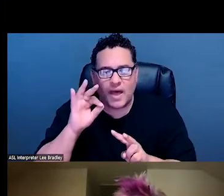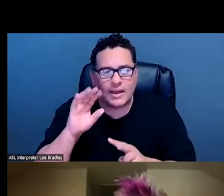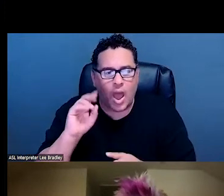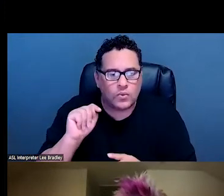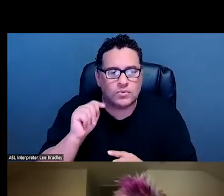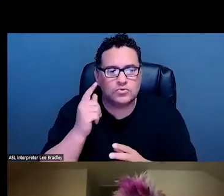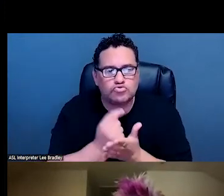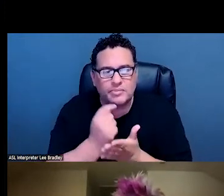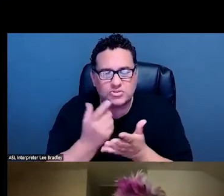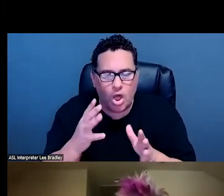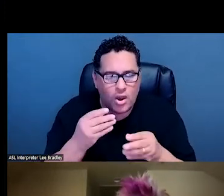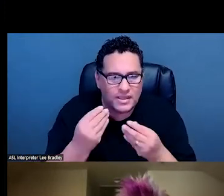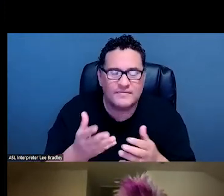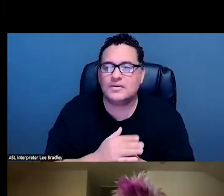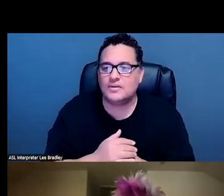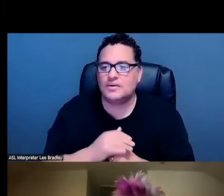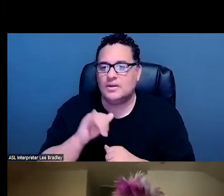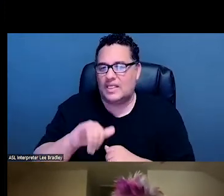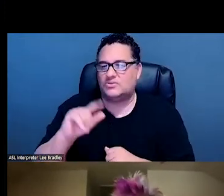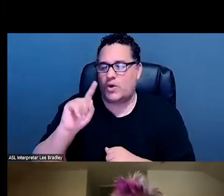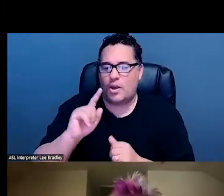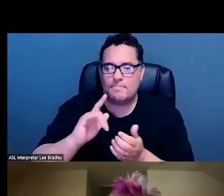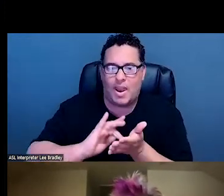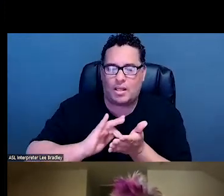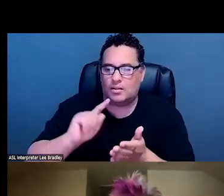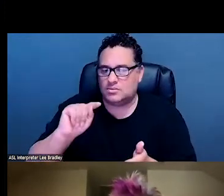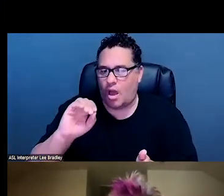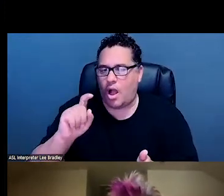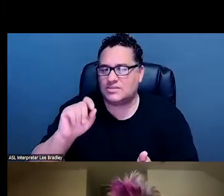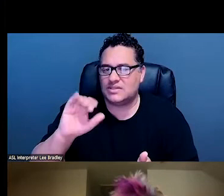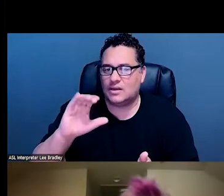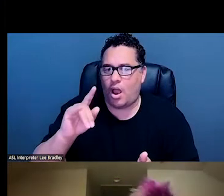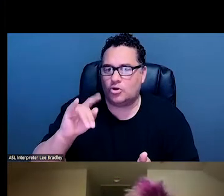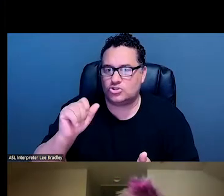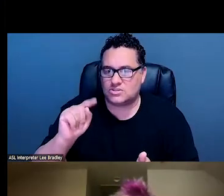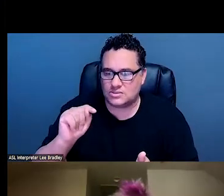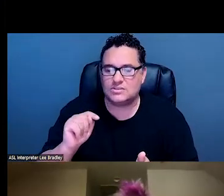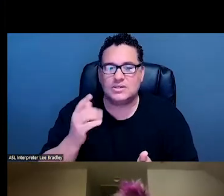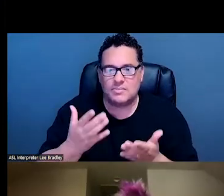HERE IS WHERE THE, MEDICAL TOXICOLOGIST MAY HAVE MORE INVOLVEMENT. INCLUDING SPEAKING DIRECTLY WITH